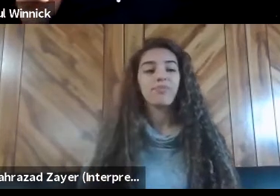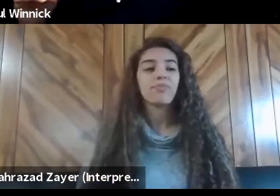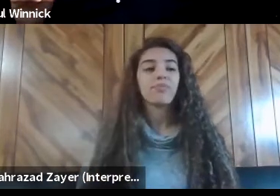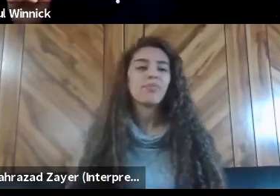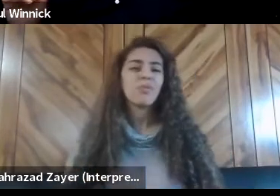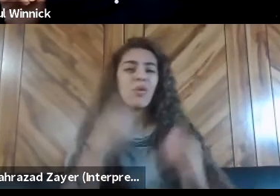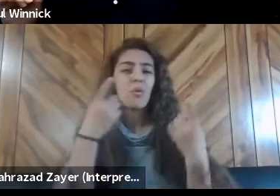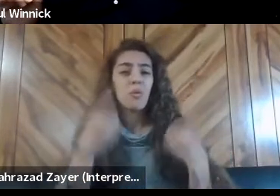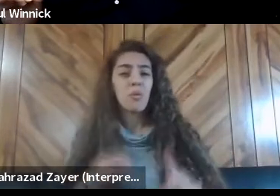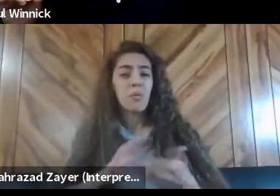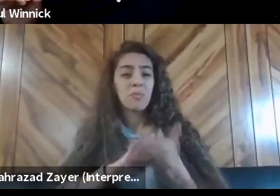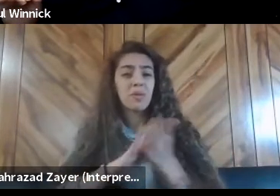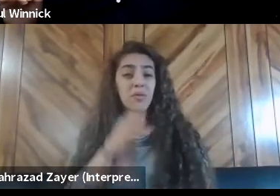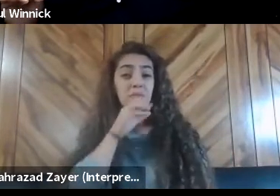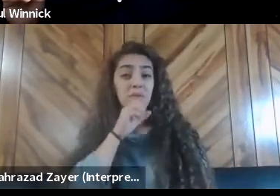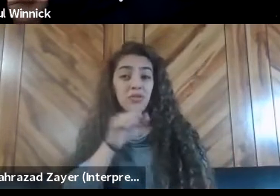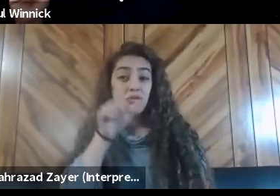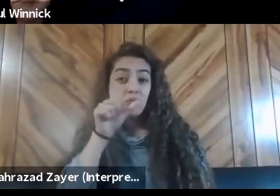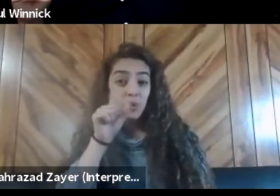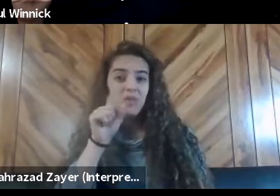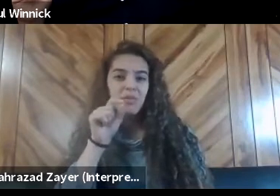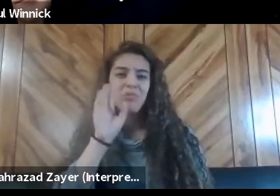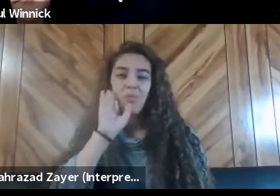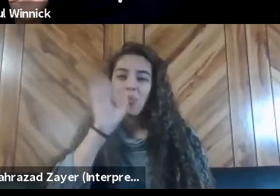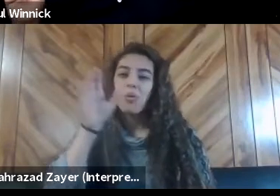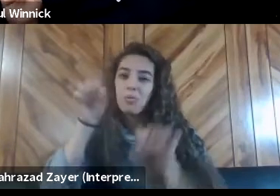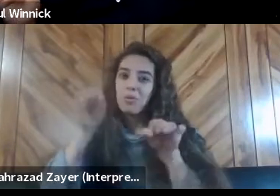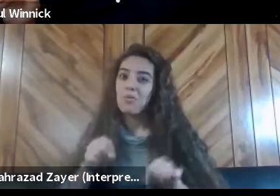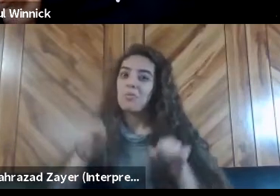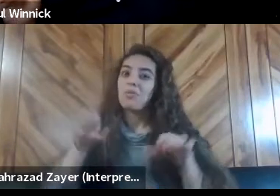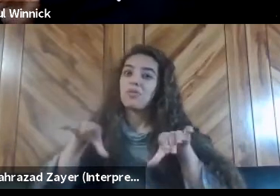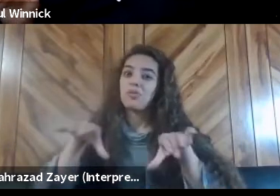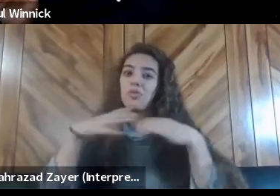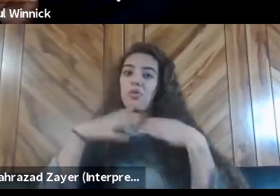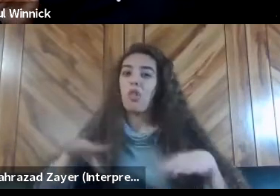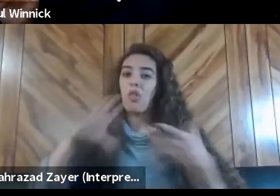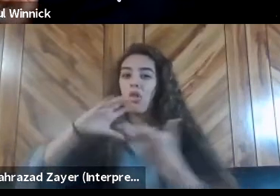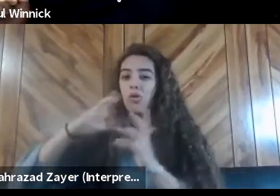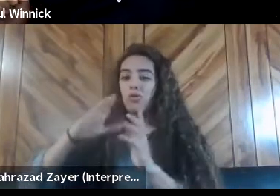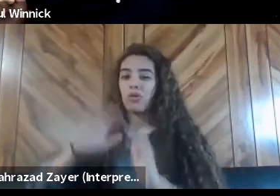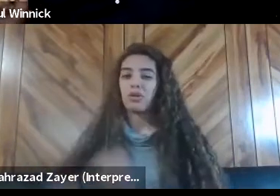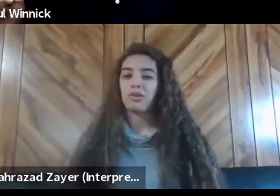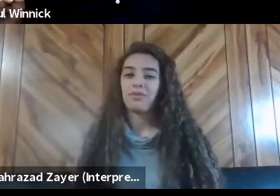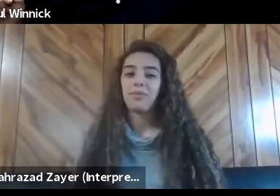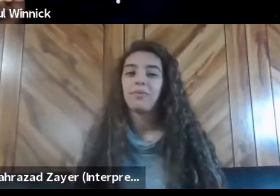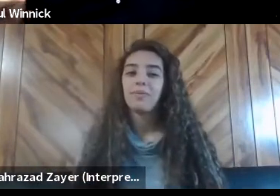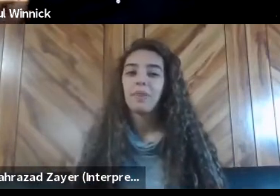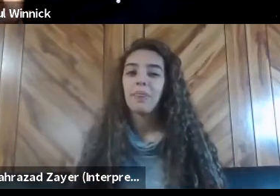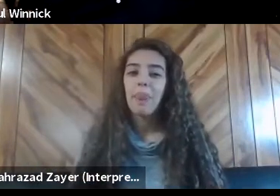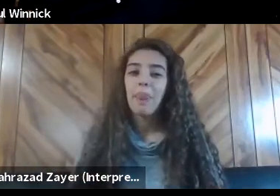they can do laundry, um, the, you know, it's interesting. My